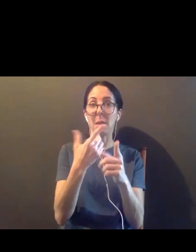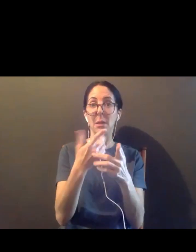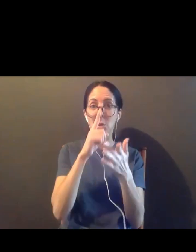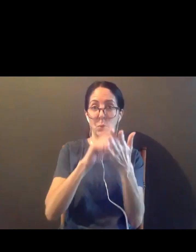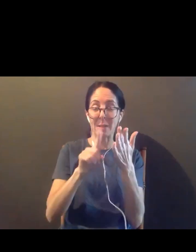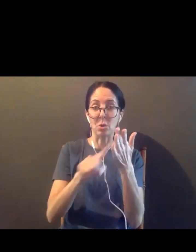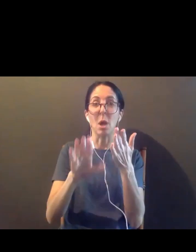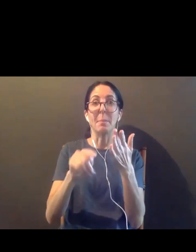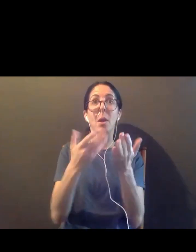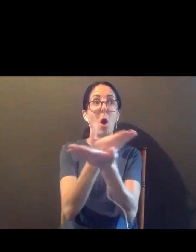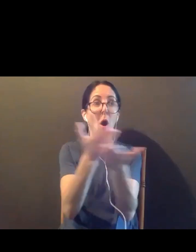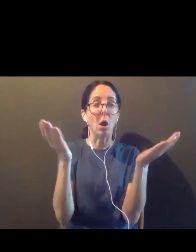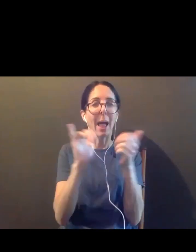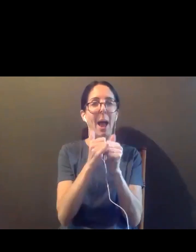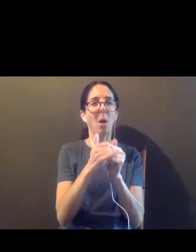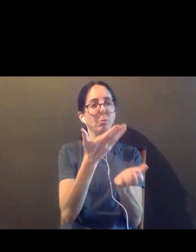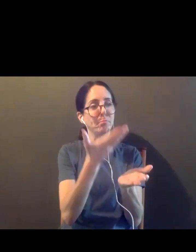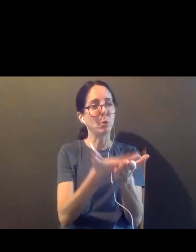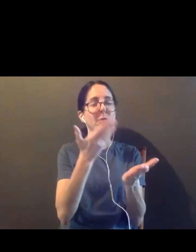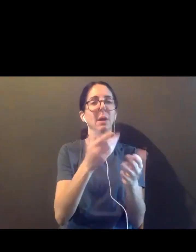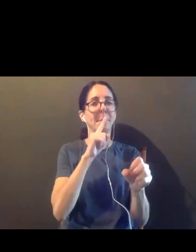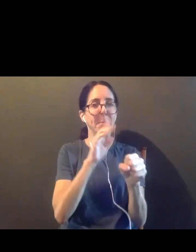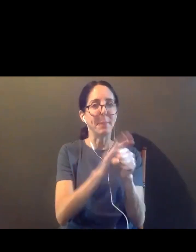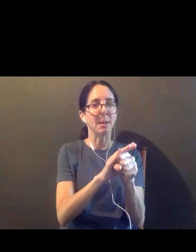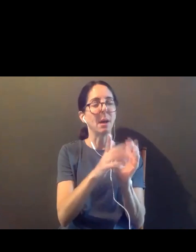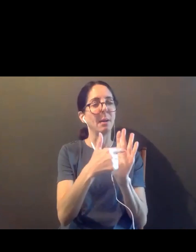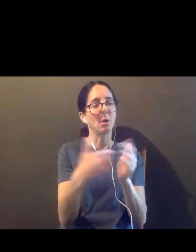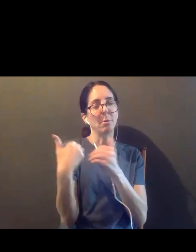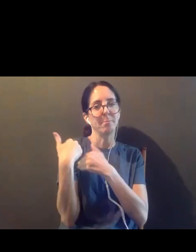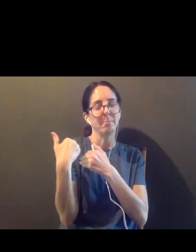accountability and a commitment to honouring and sharing the voices?